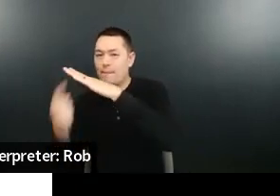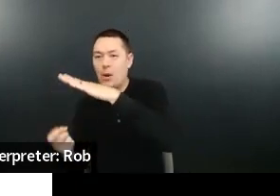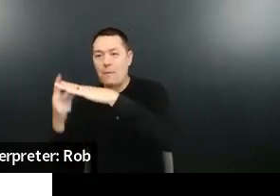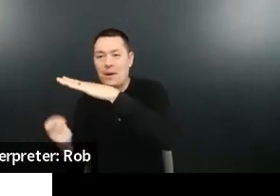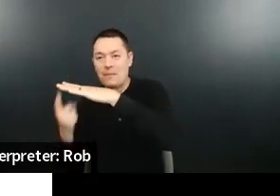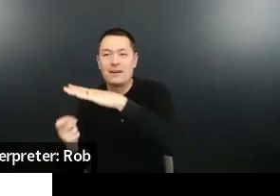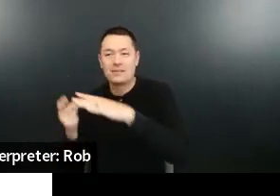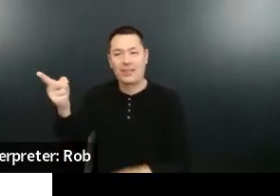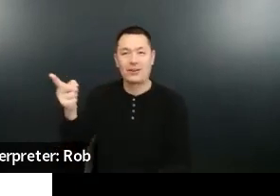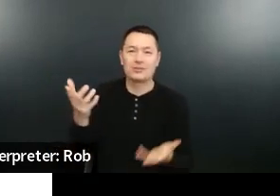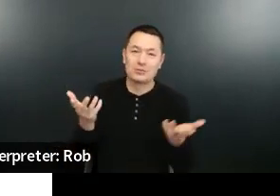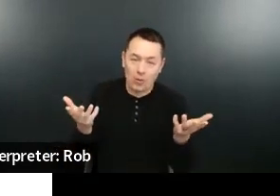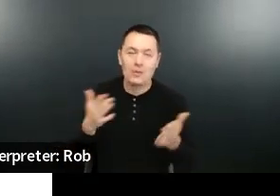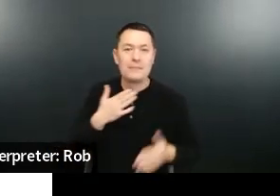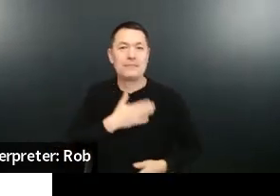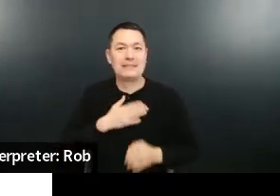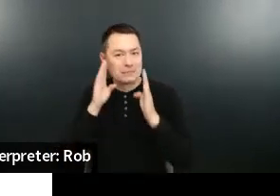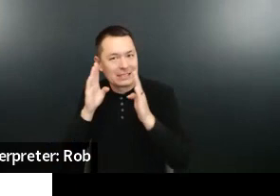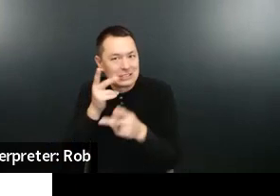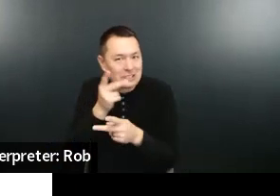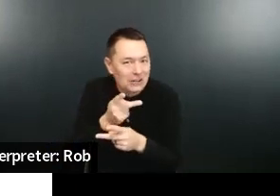So please pay attention what you are filtering